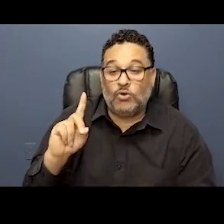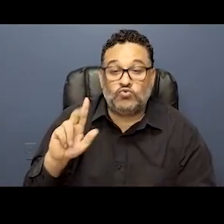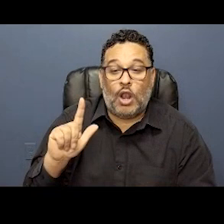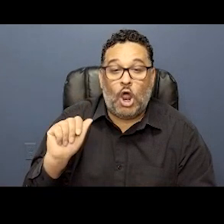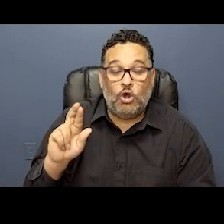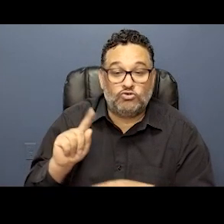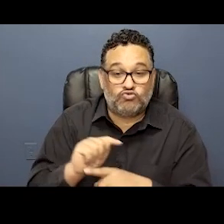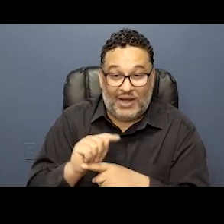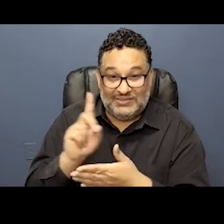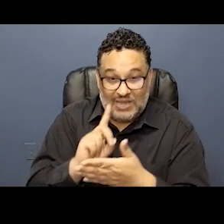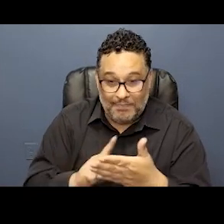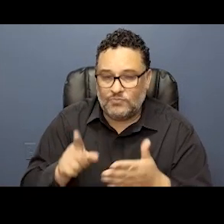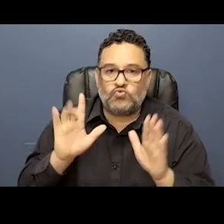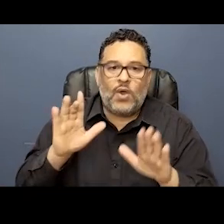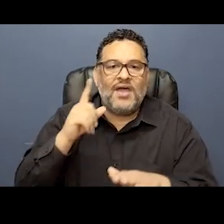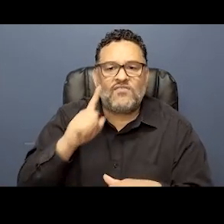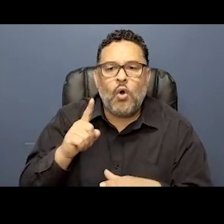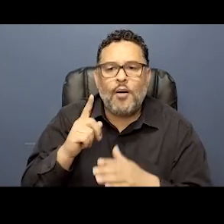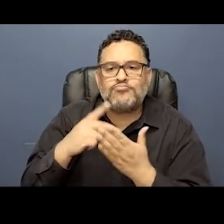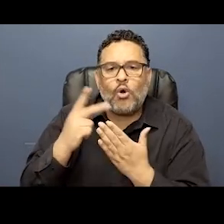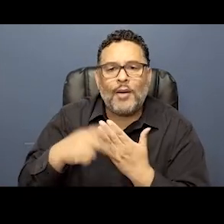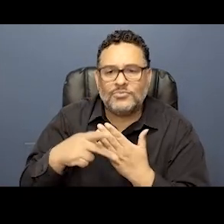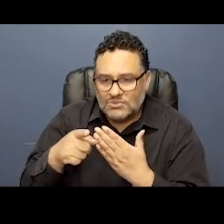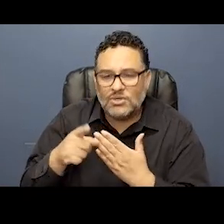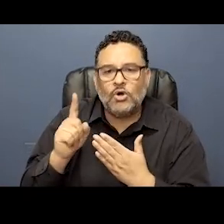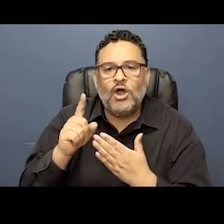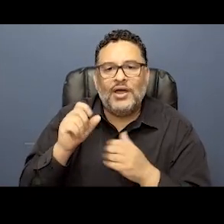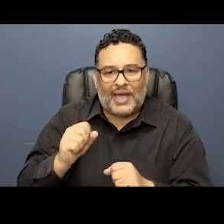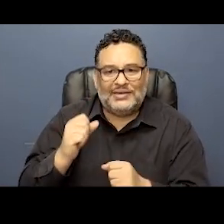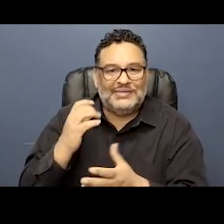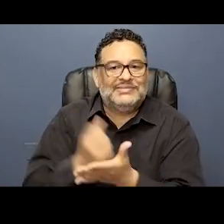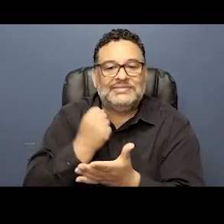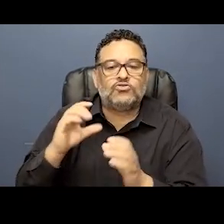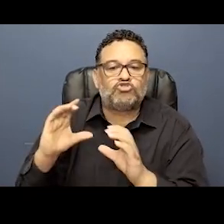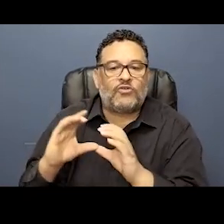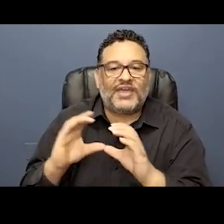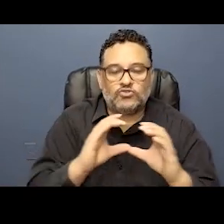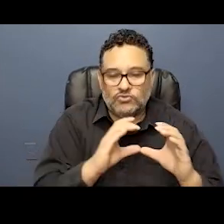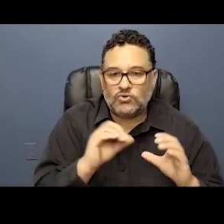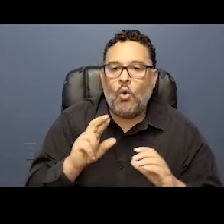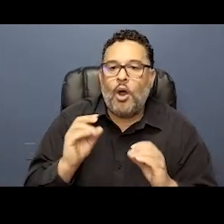programs where certifications will be achieved along the way, or more than one skillset will